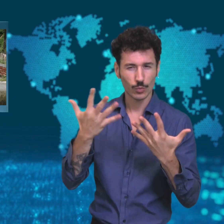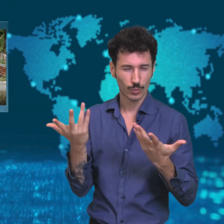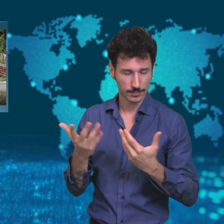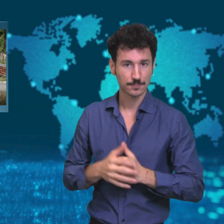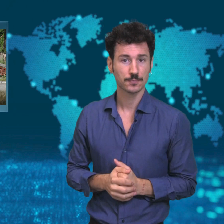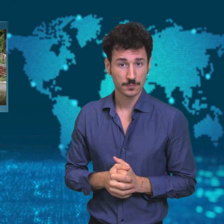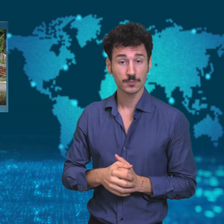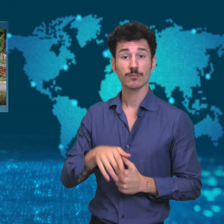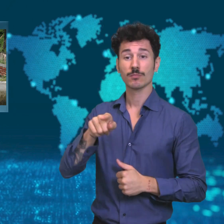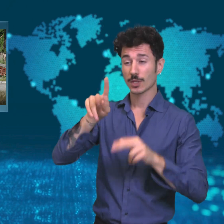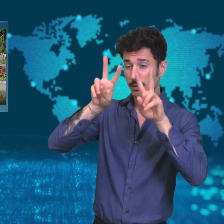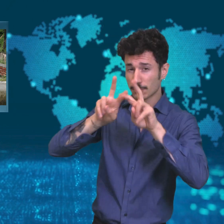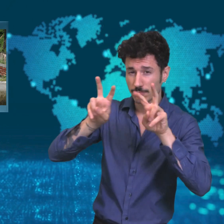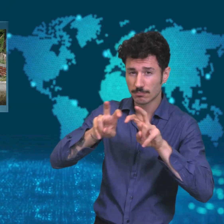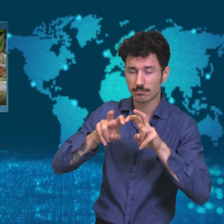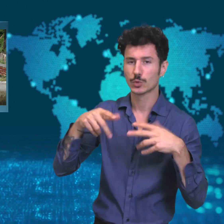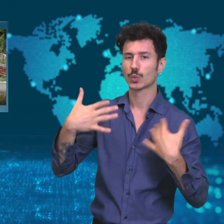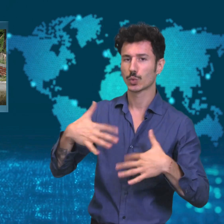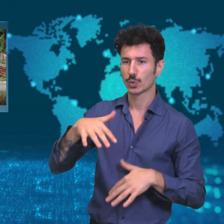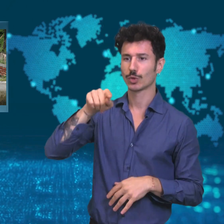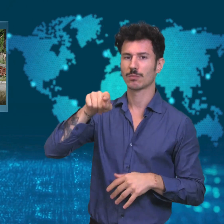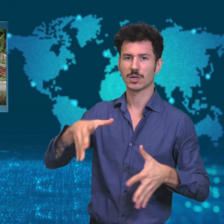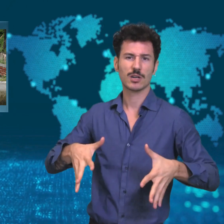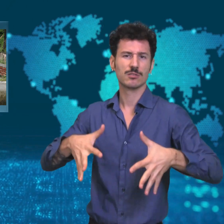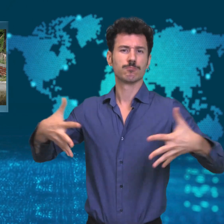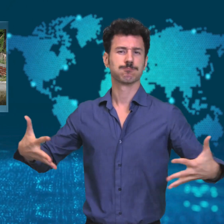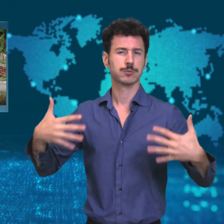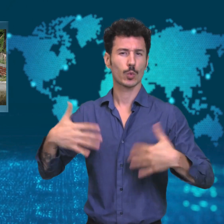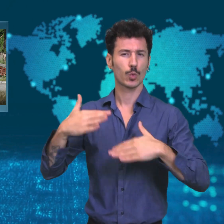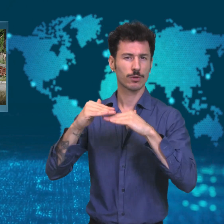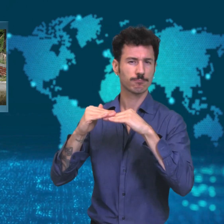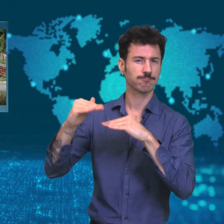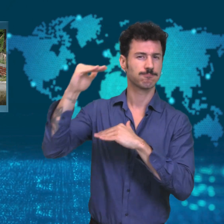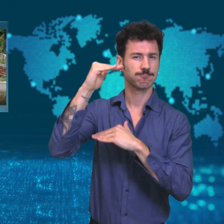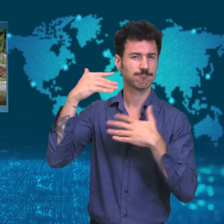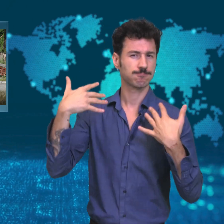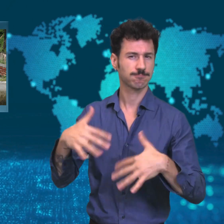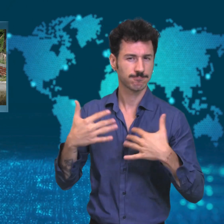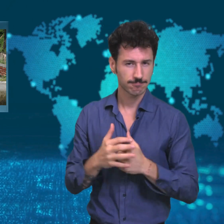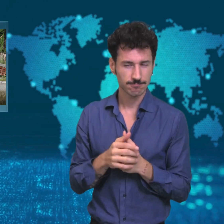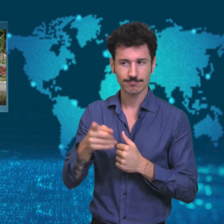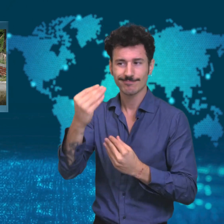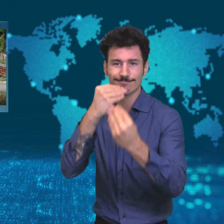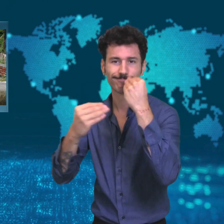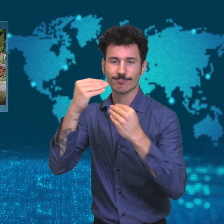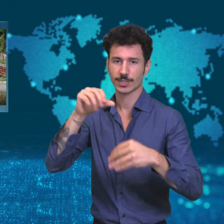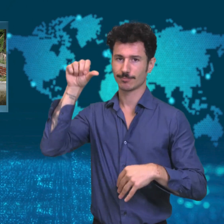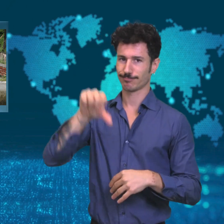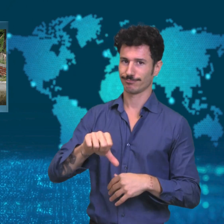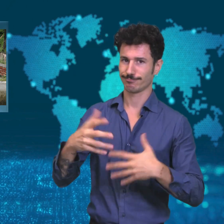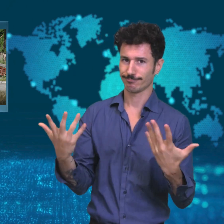He is overweight and has not received appropriate nutrition.